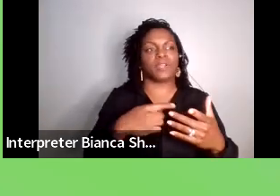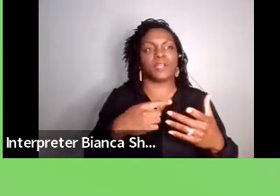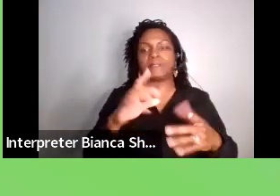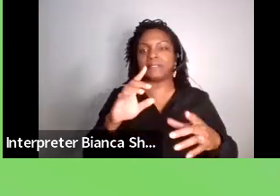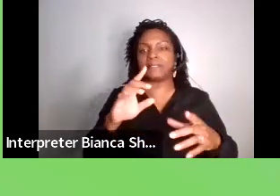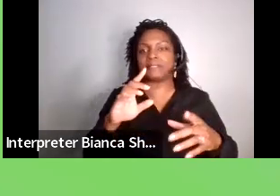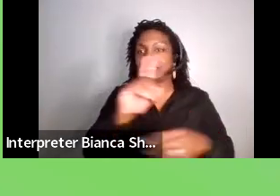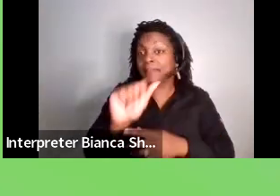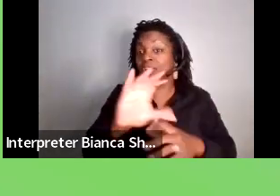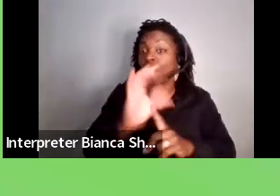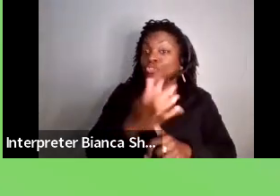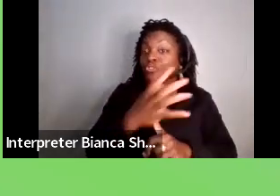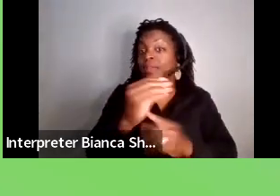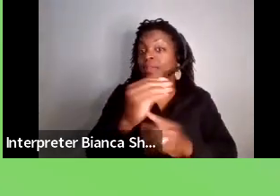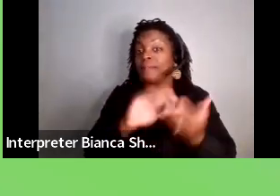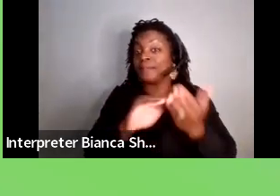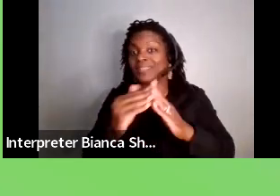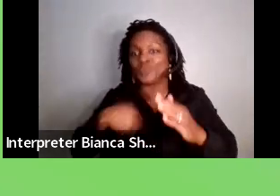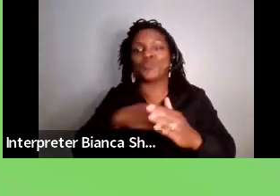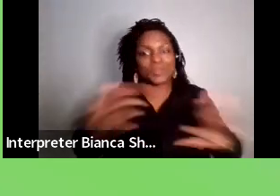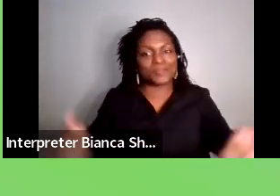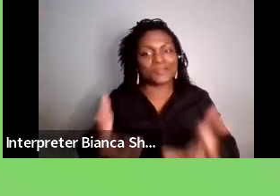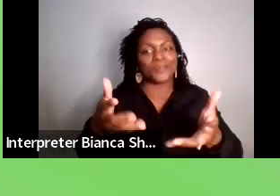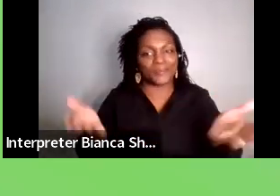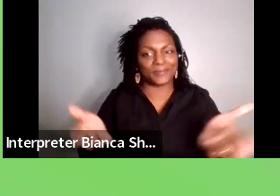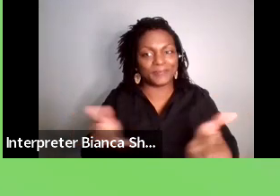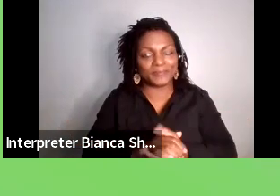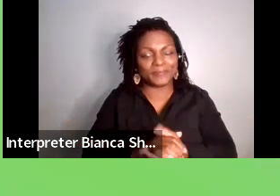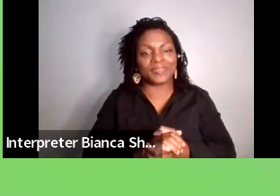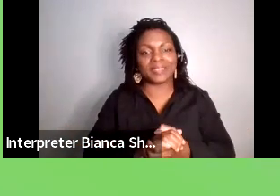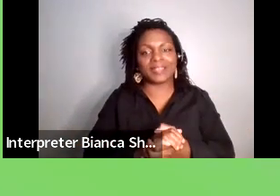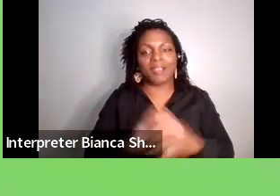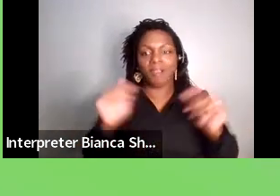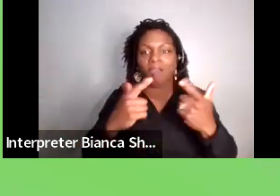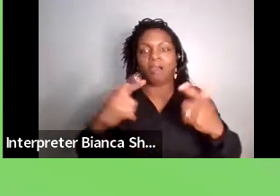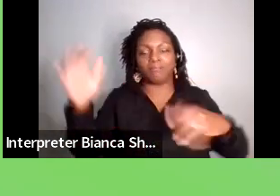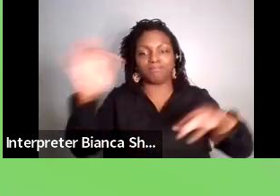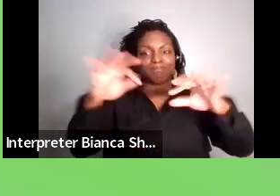that they they bring that you know that everyone brings that out into their chosen community.